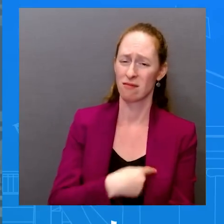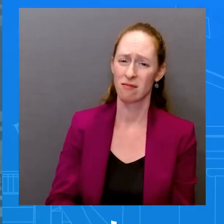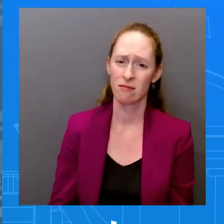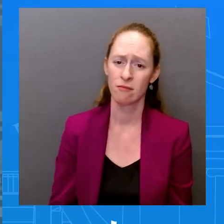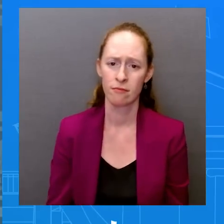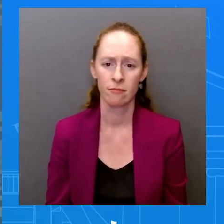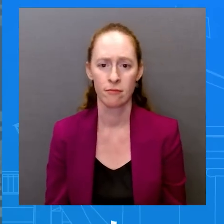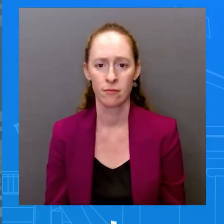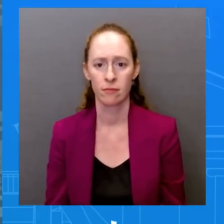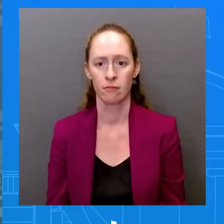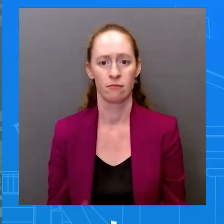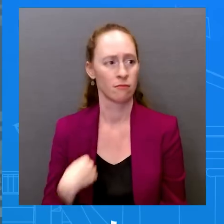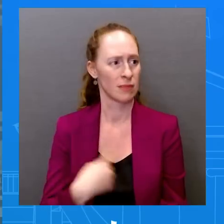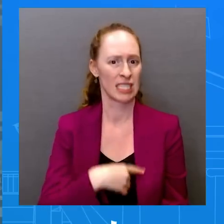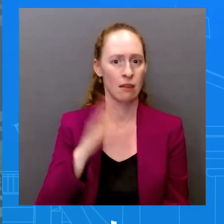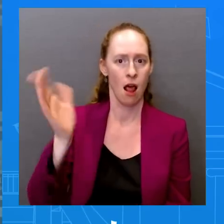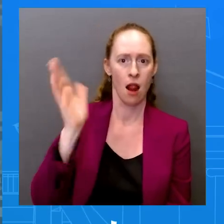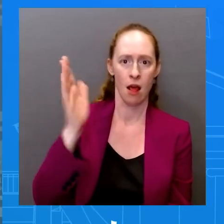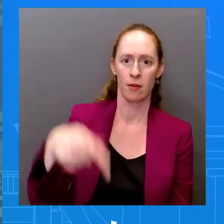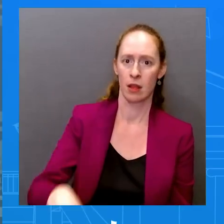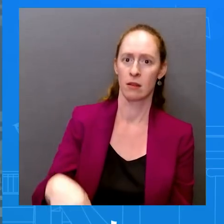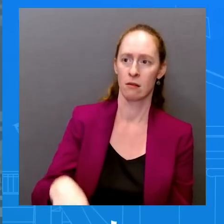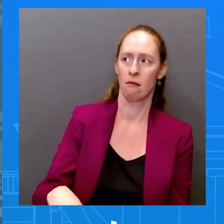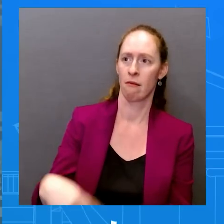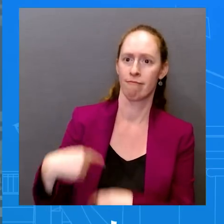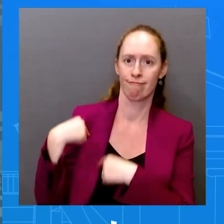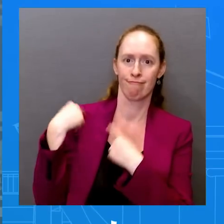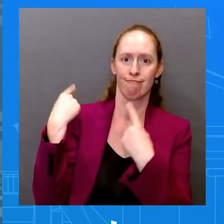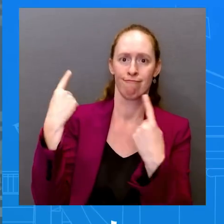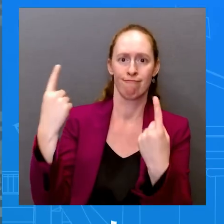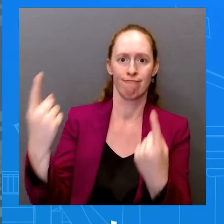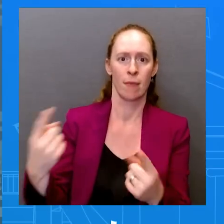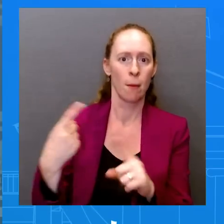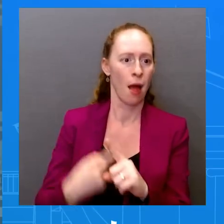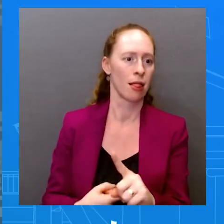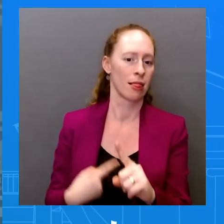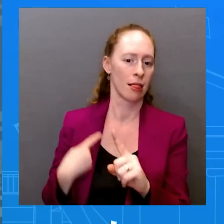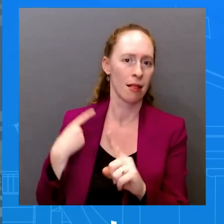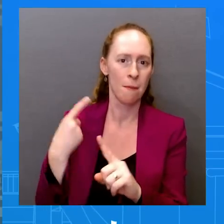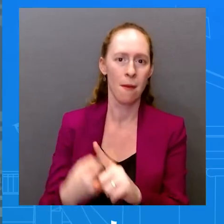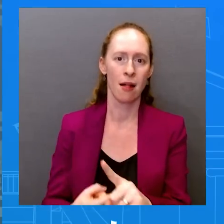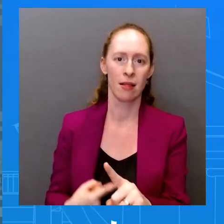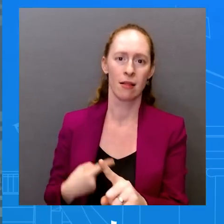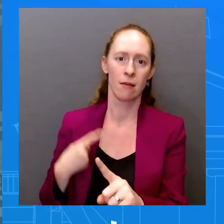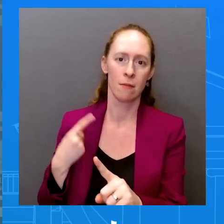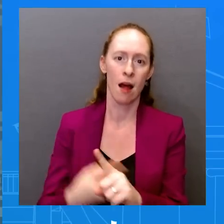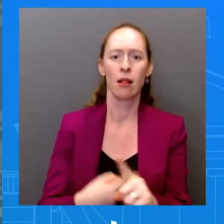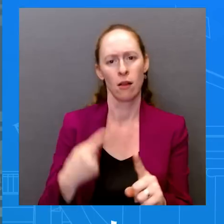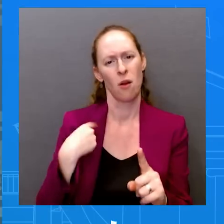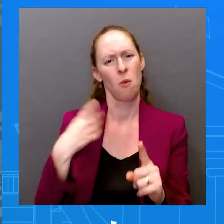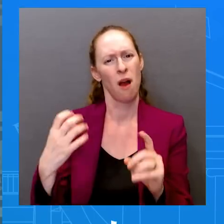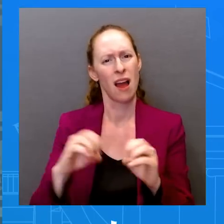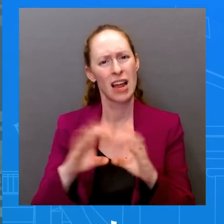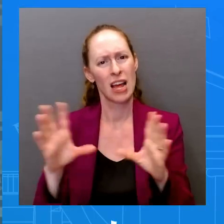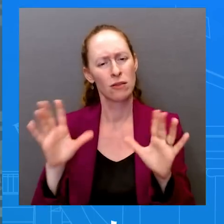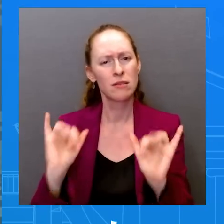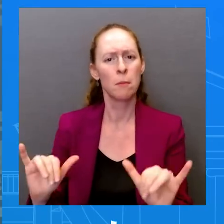And in order to continue with the testing, in order to continue with these new vaccines that are very important, that is a gamechanger